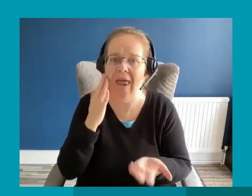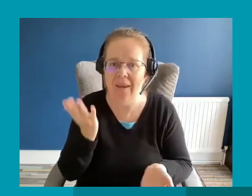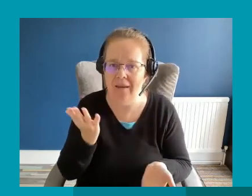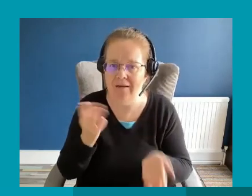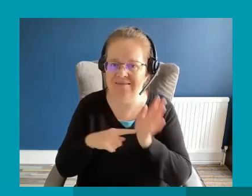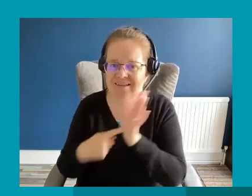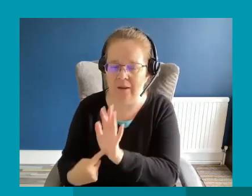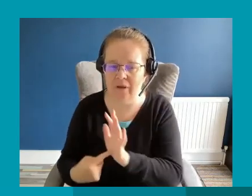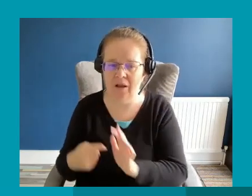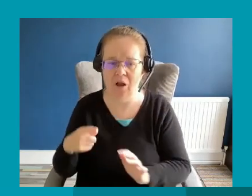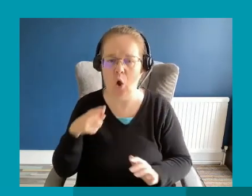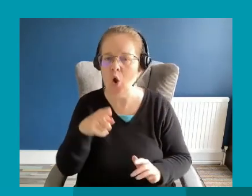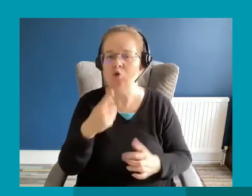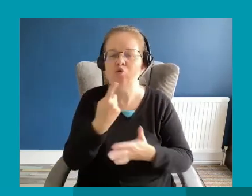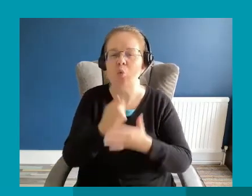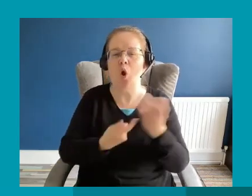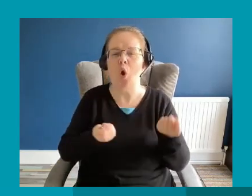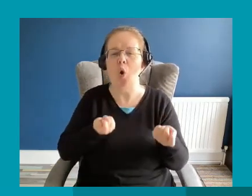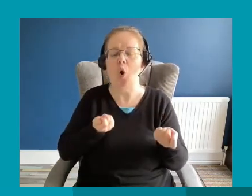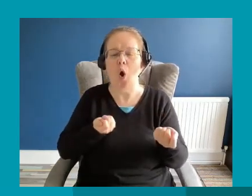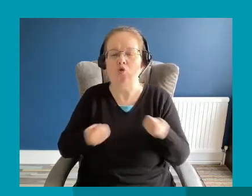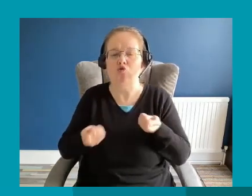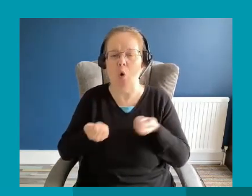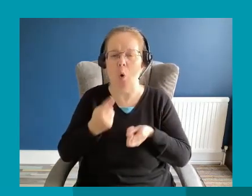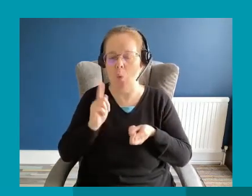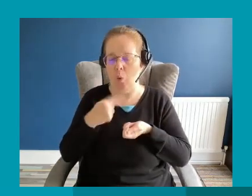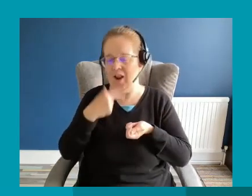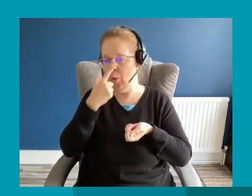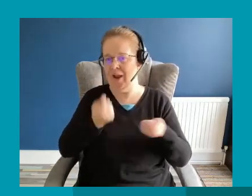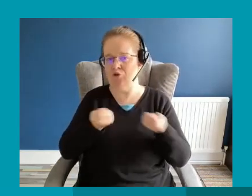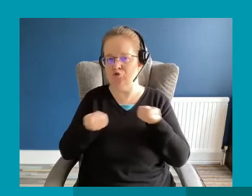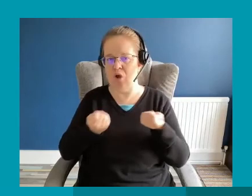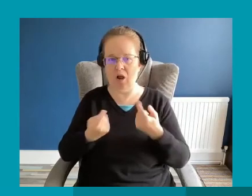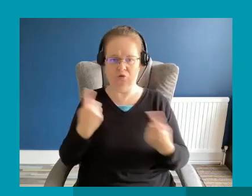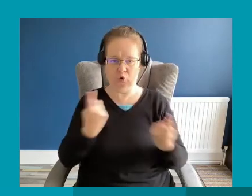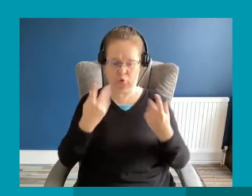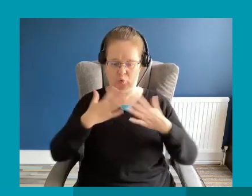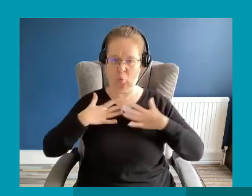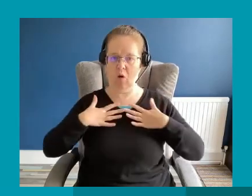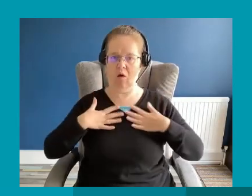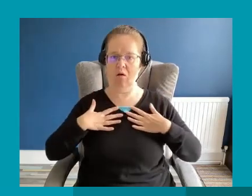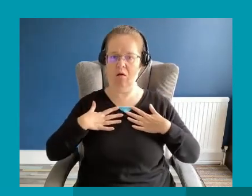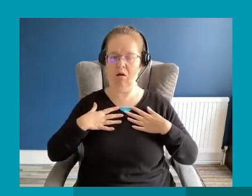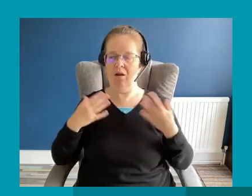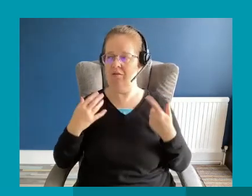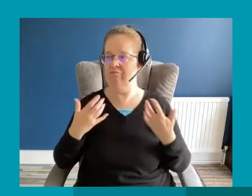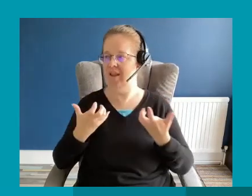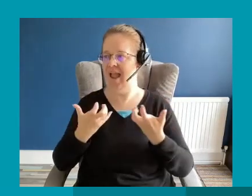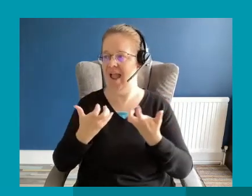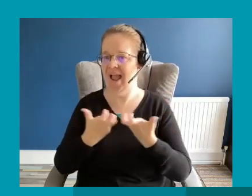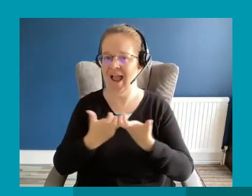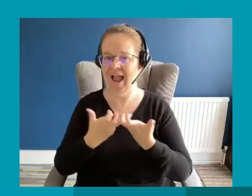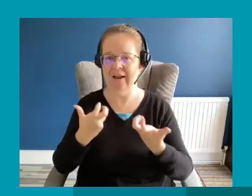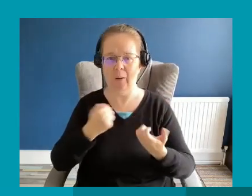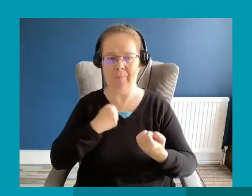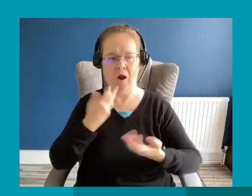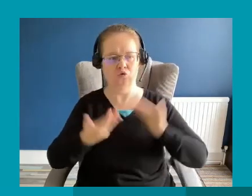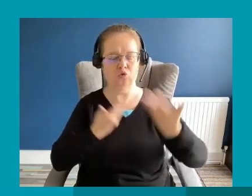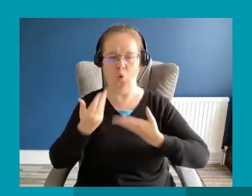You can only control what you can control. Who you are? How you, you know how you Share your story.